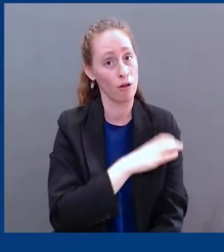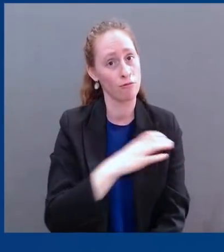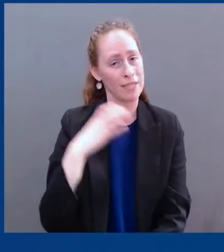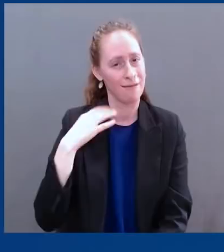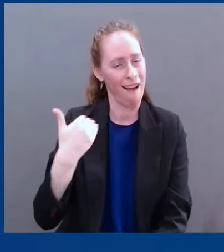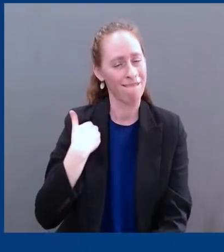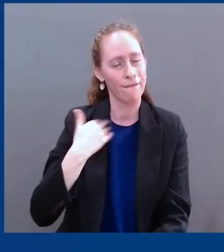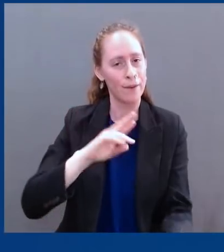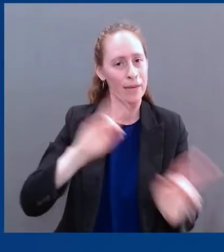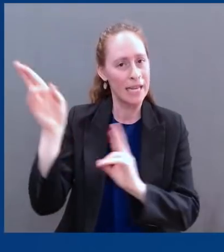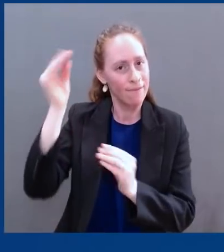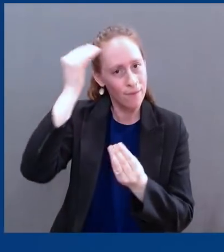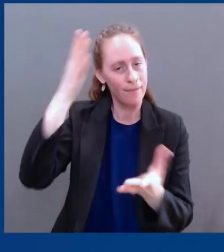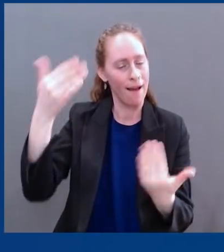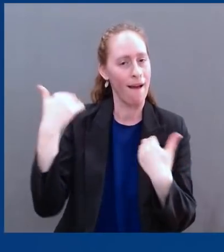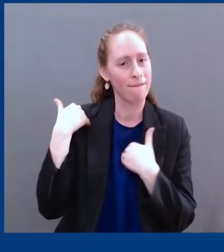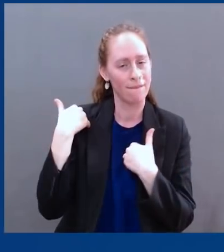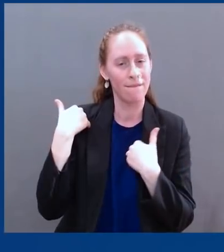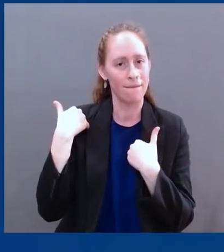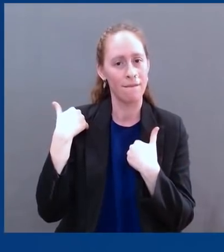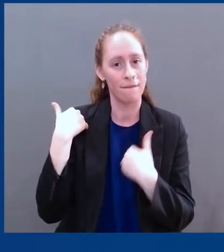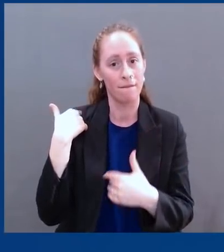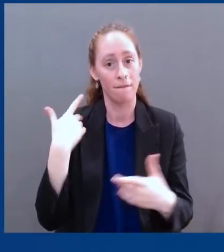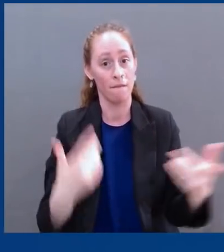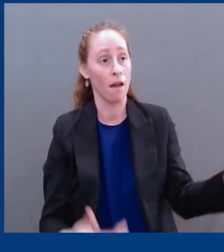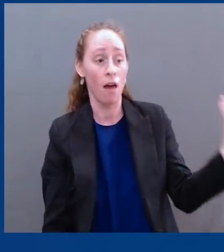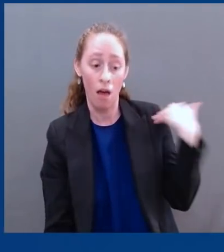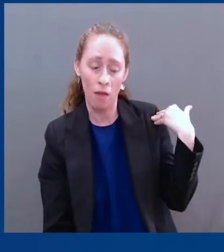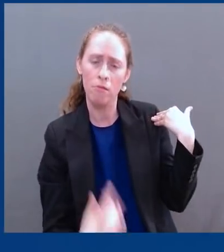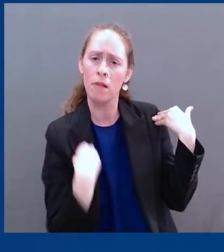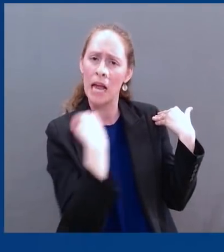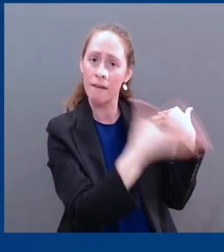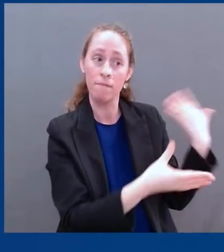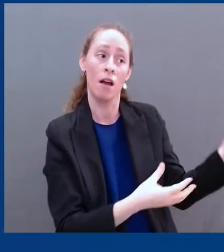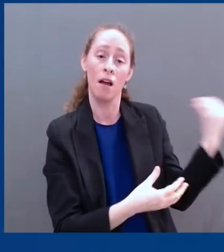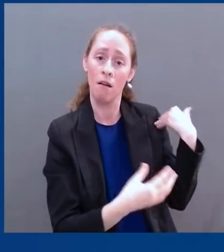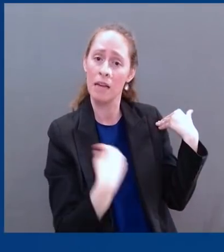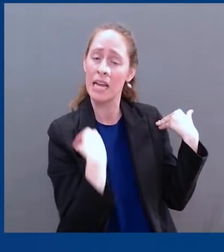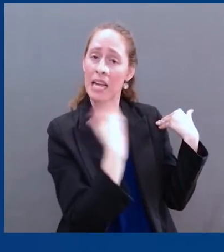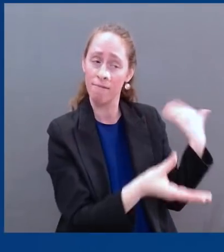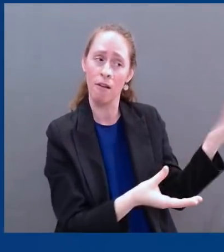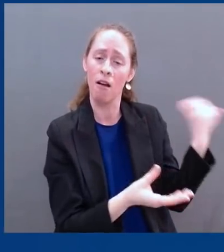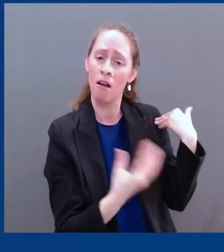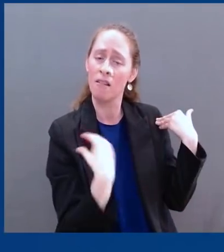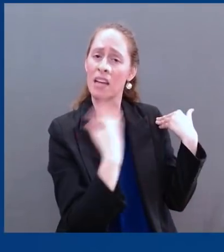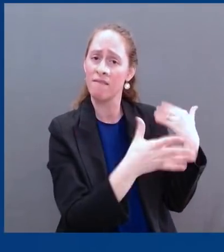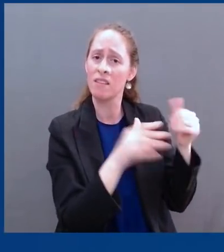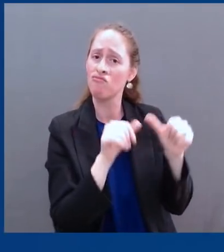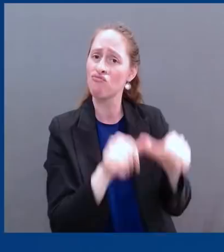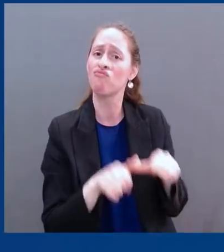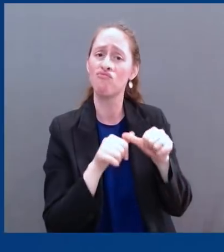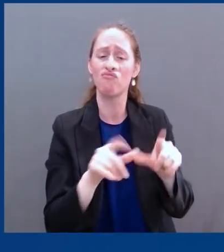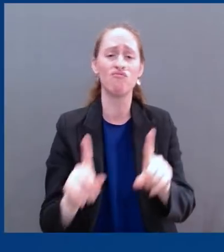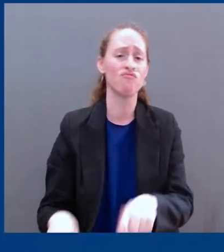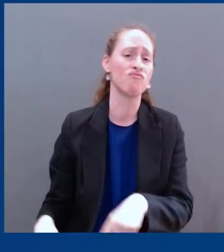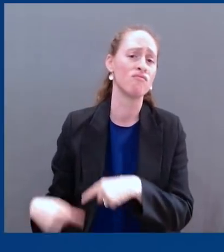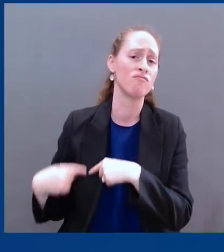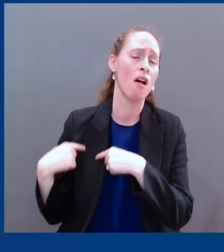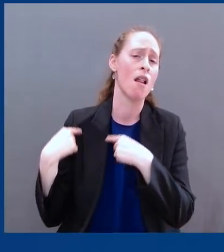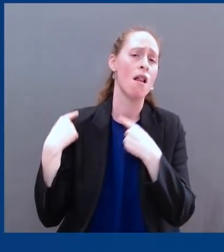and we've been responding to questions for months now. Congress has had plenty of time to act.